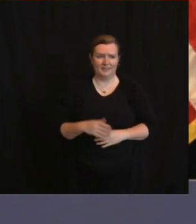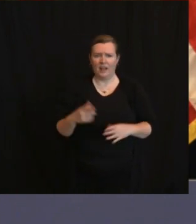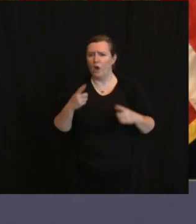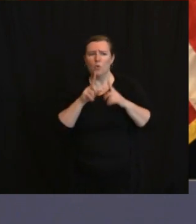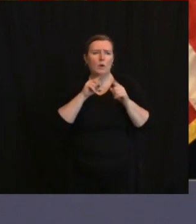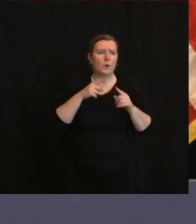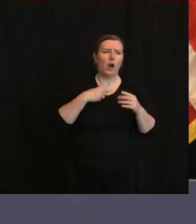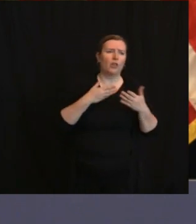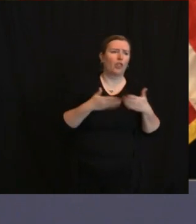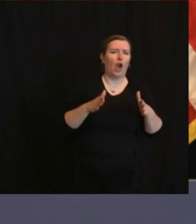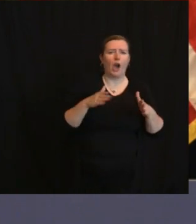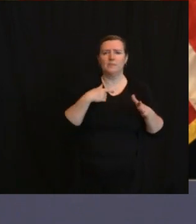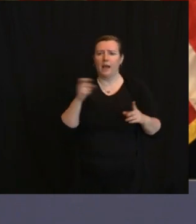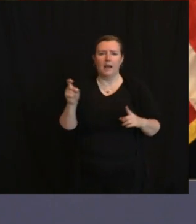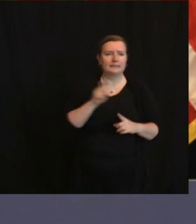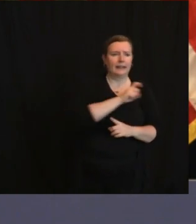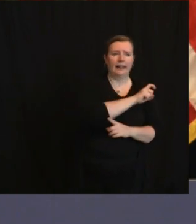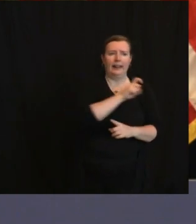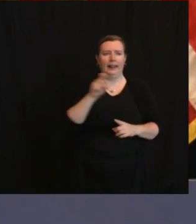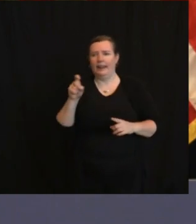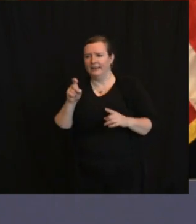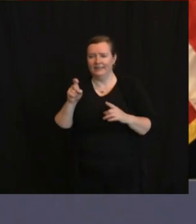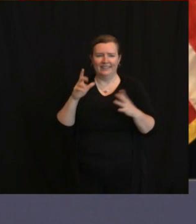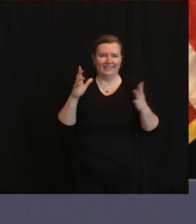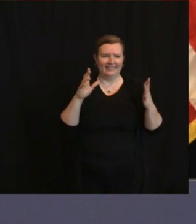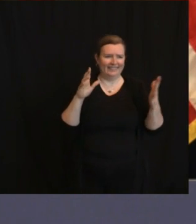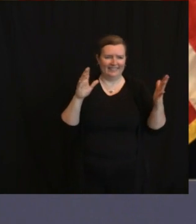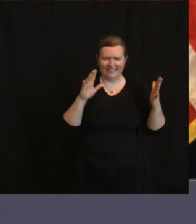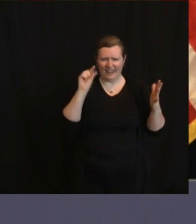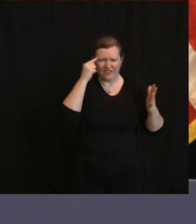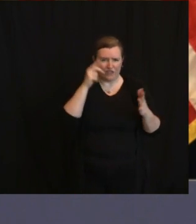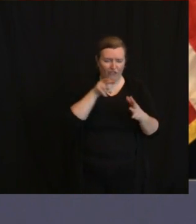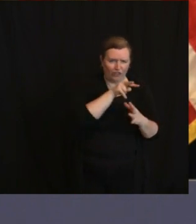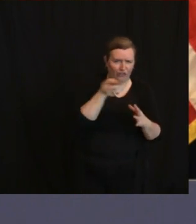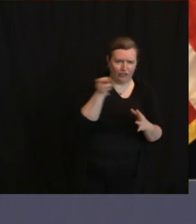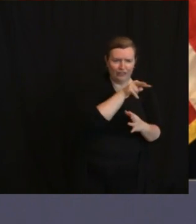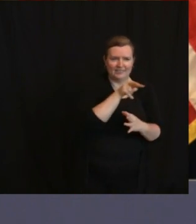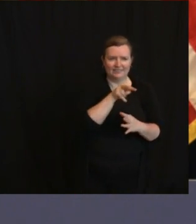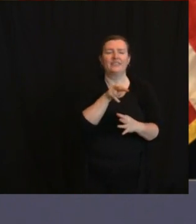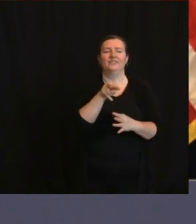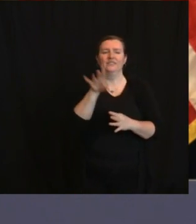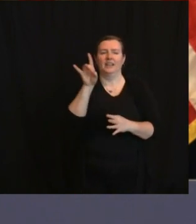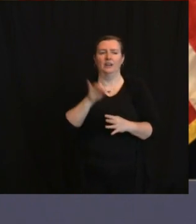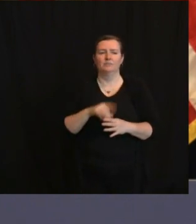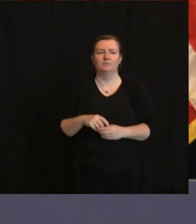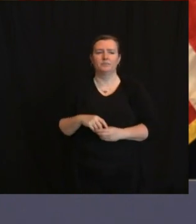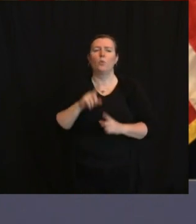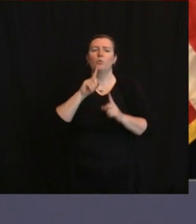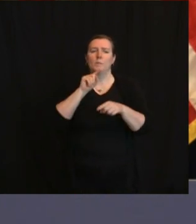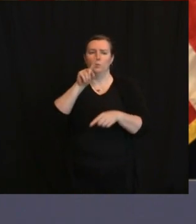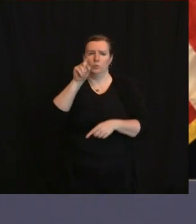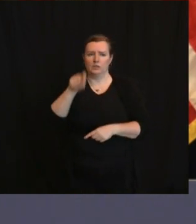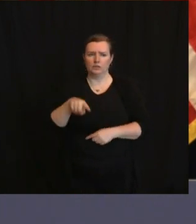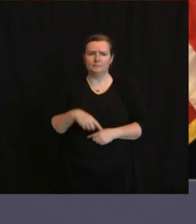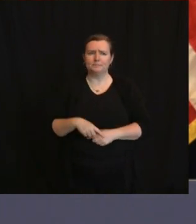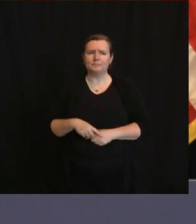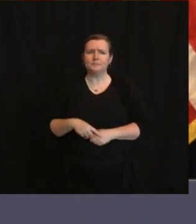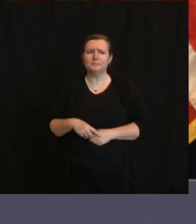DO YOU, SIR? YOU MOVED ON ME. I LOST MY SPOT. YOU GOT YOUR HAIRCUT AND MOVED BOTH. I'M THROWING YOU CURVE